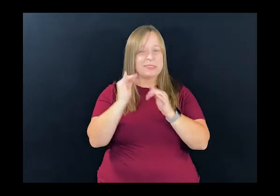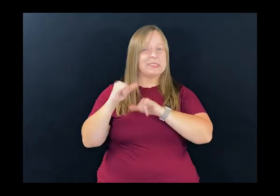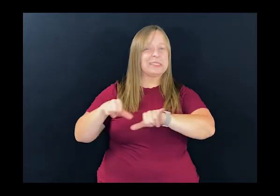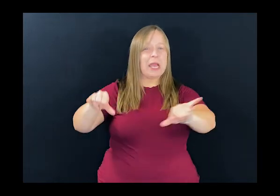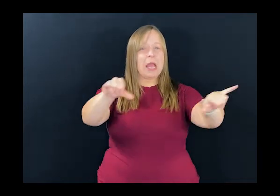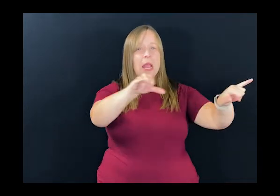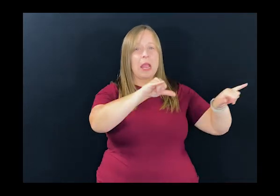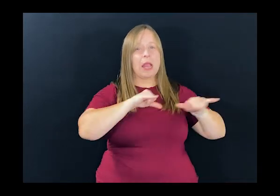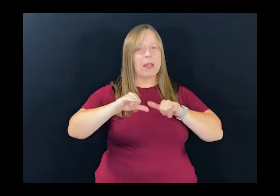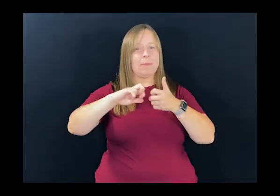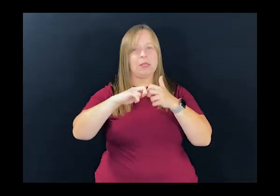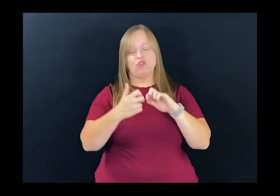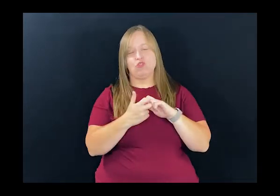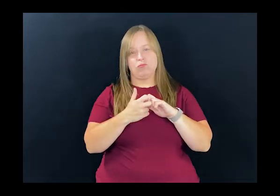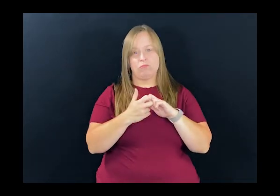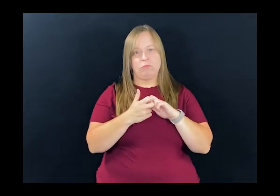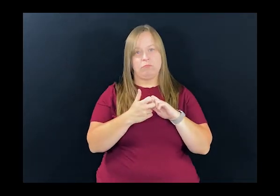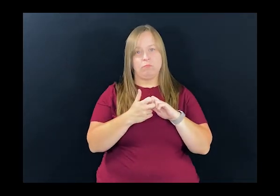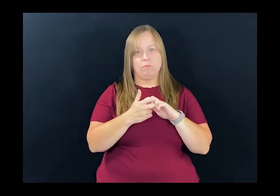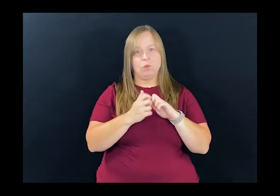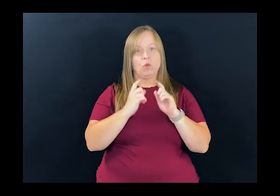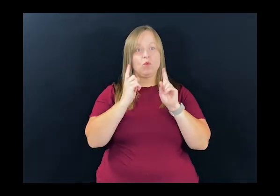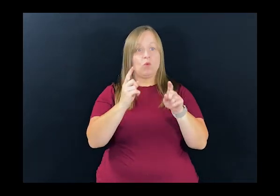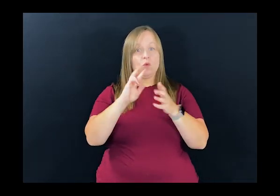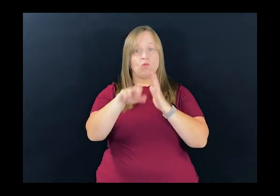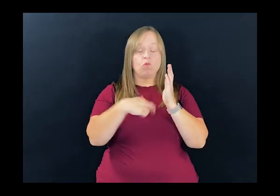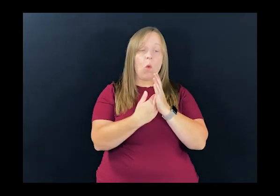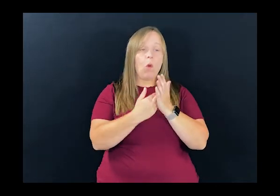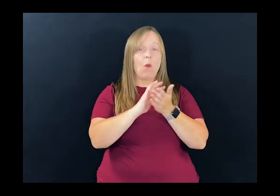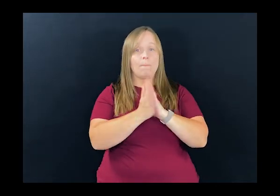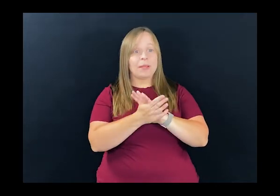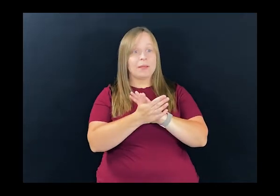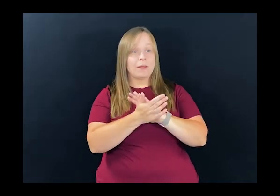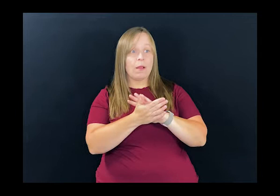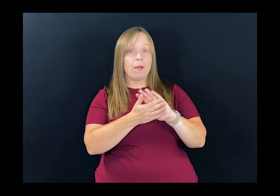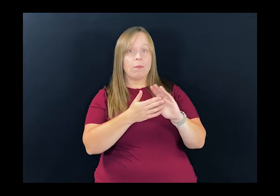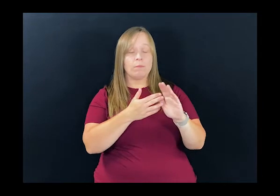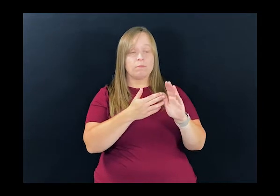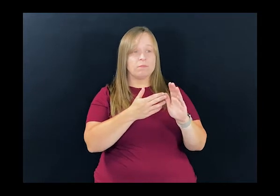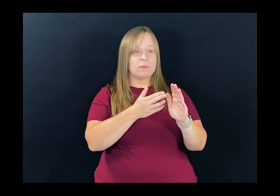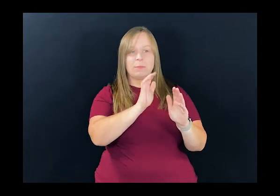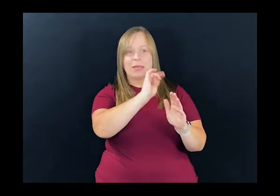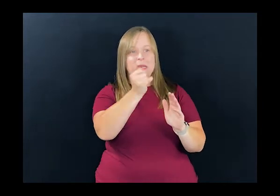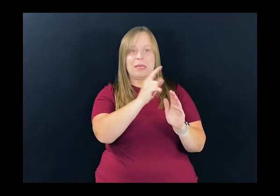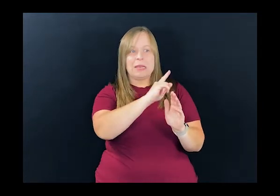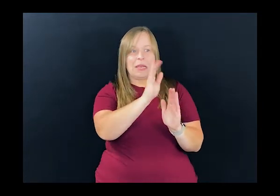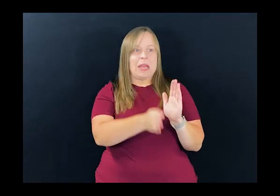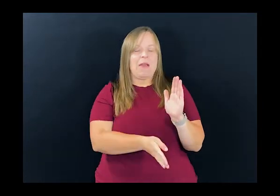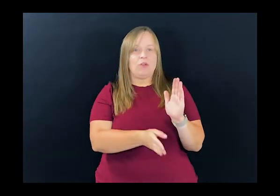the same issue of going out for roles, wanting to be cast but never being picked up,